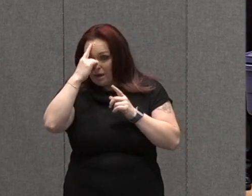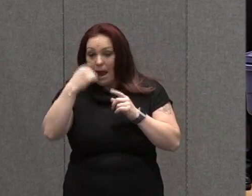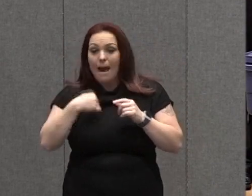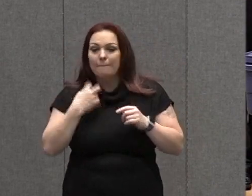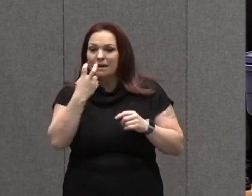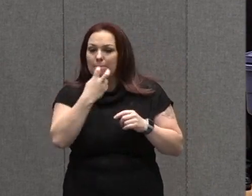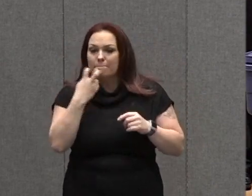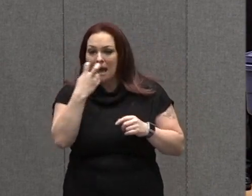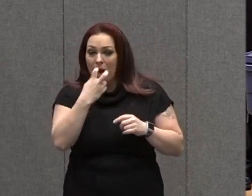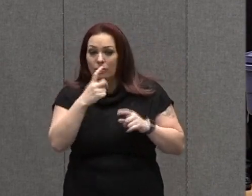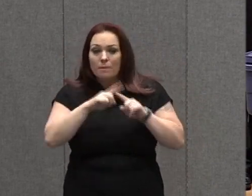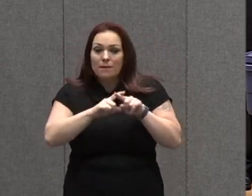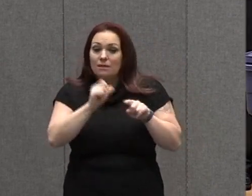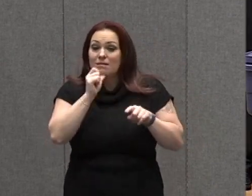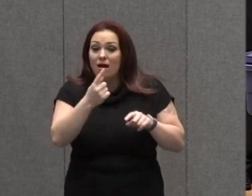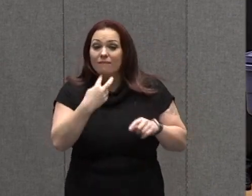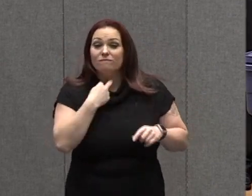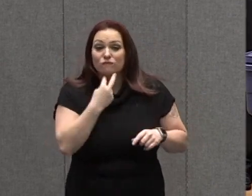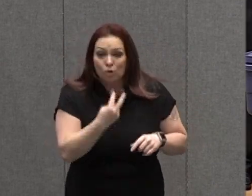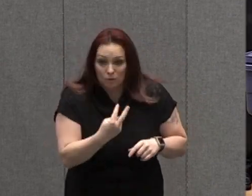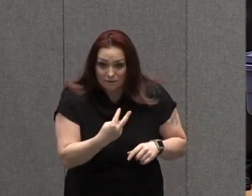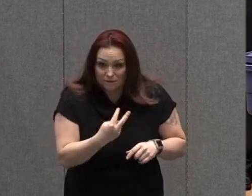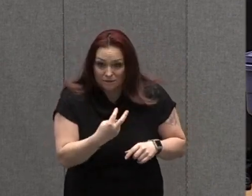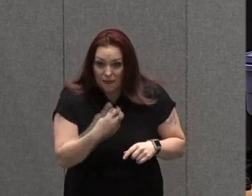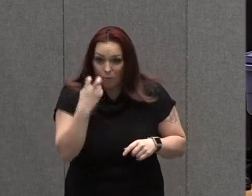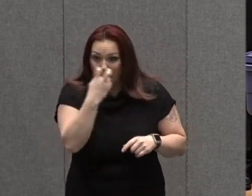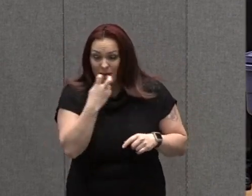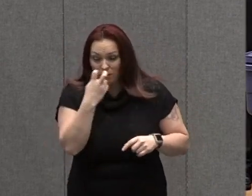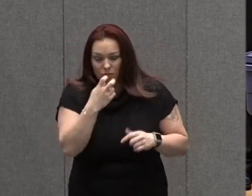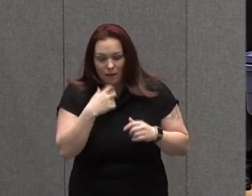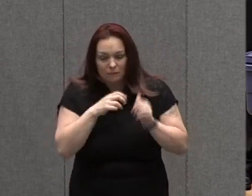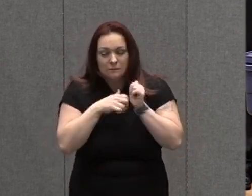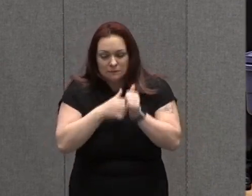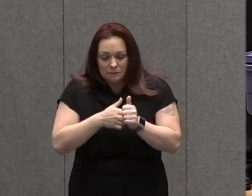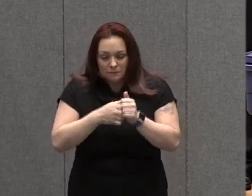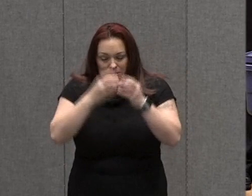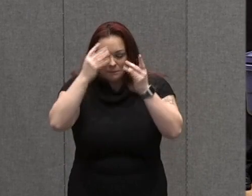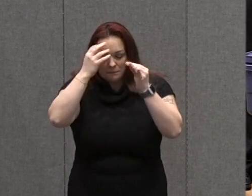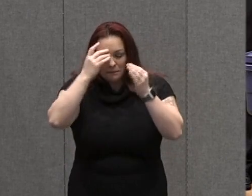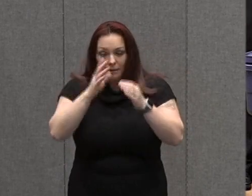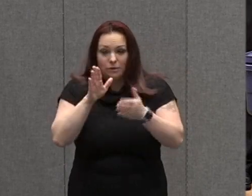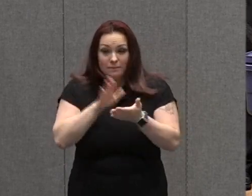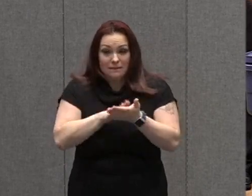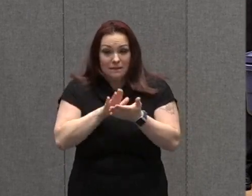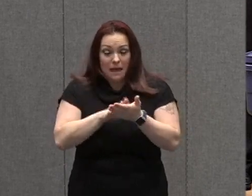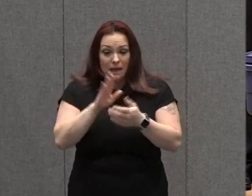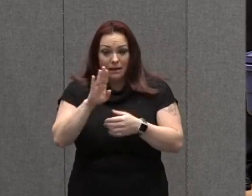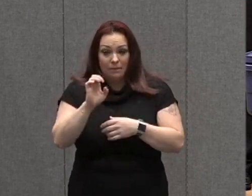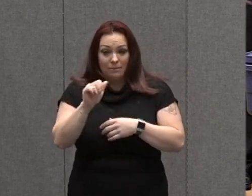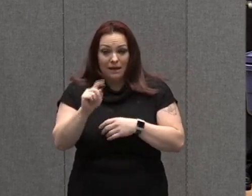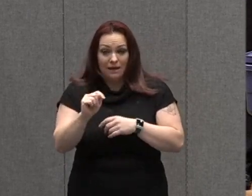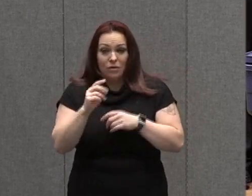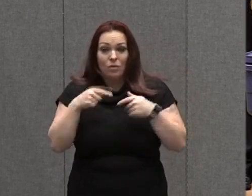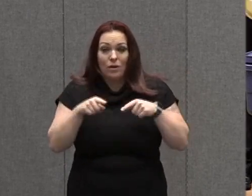so I know I'm steady. I know you can do it. So I'm gonna keep a steady beat while I do my rhythm